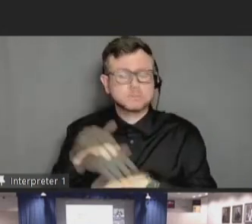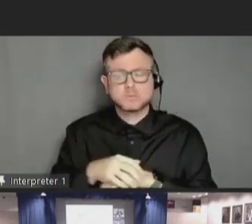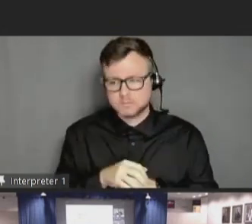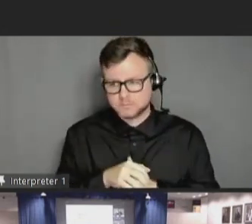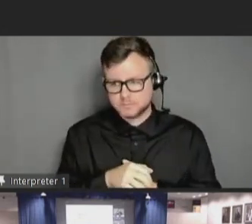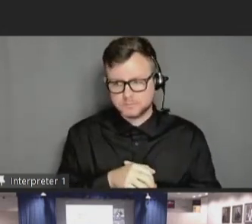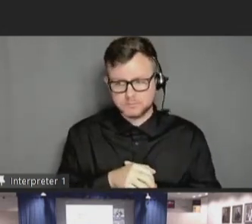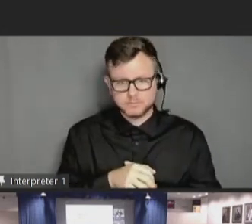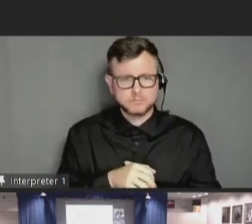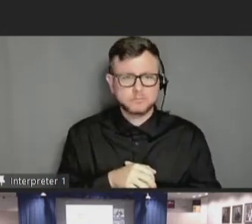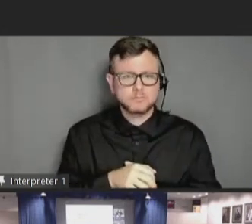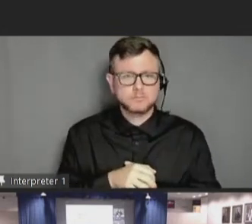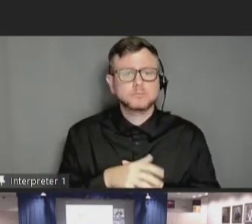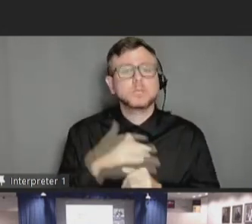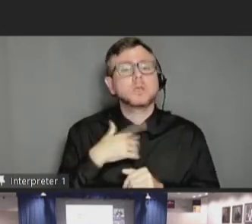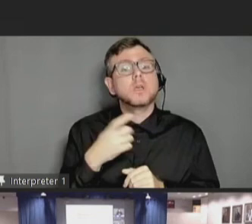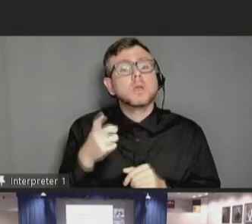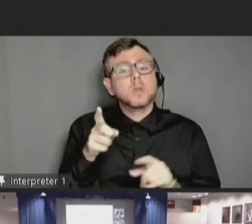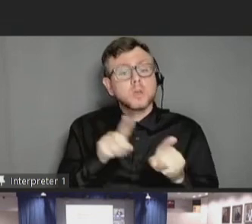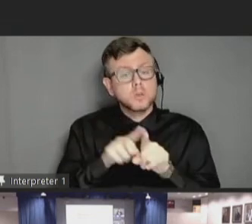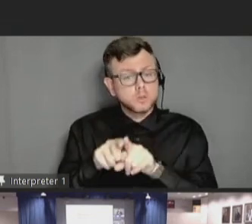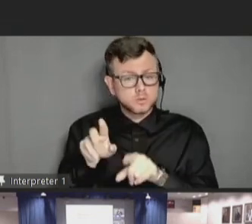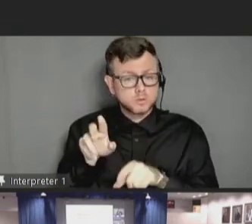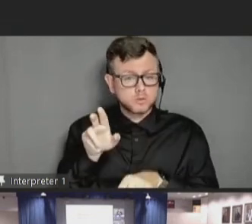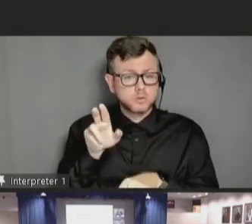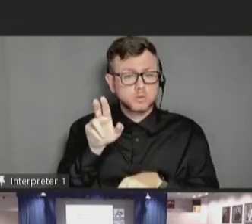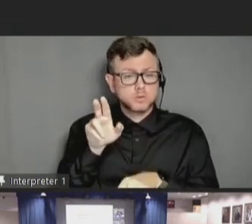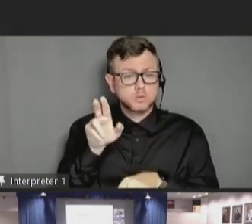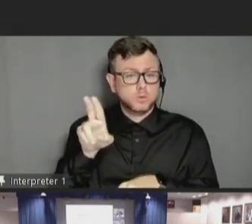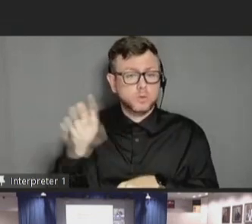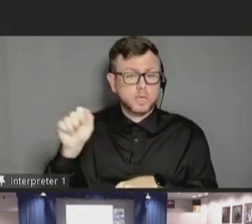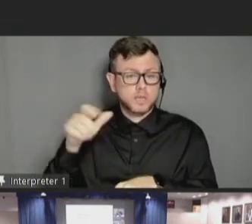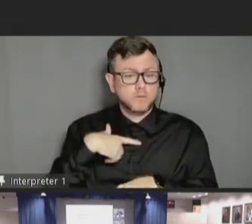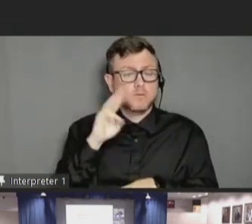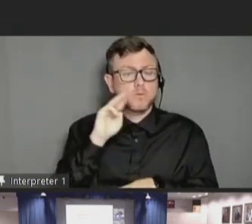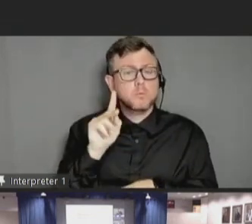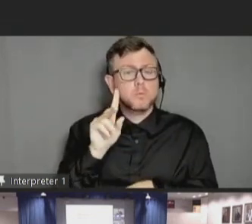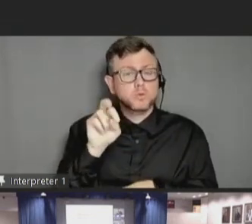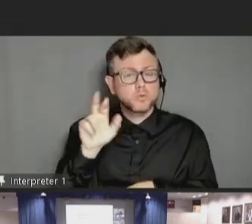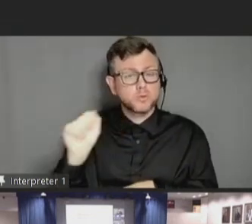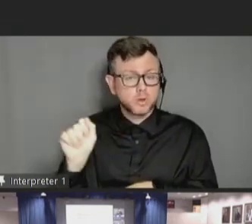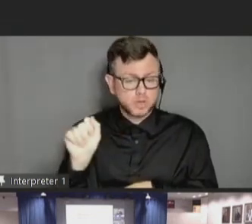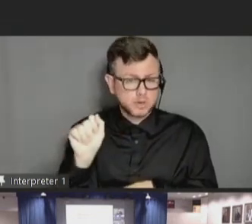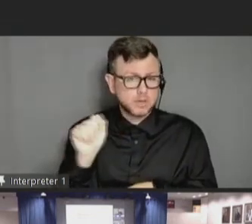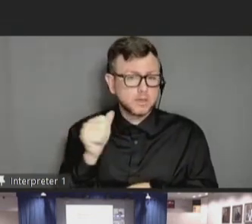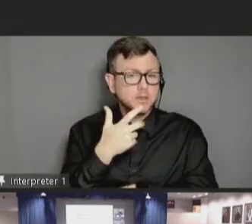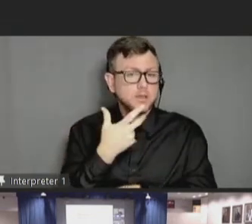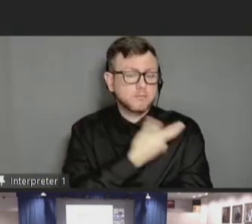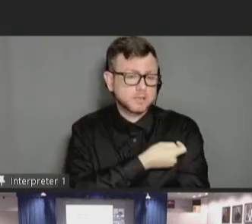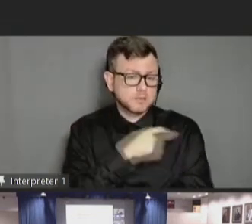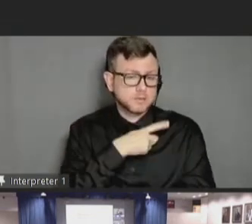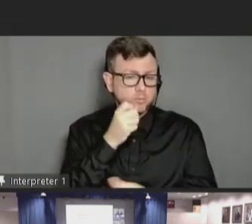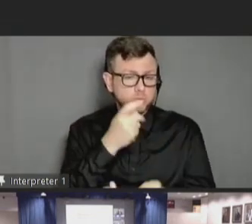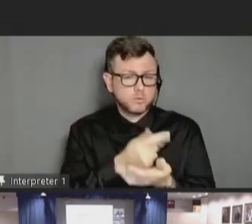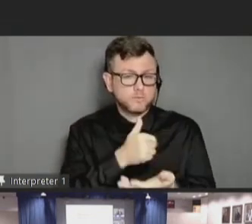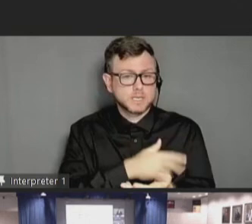Correspondingly, the EUA for the Moderna COVID-19 vaccine was approved for individuals 6 months